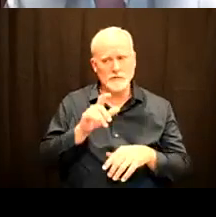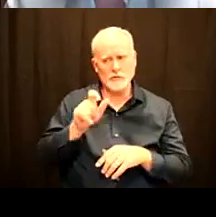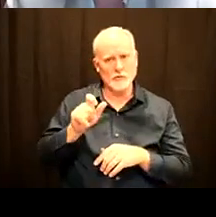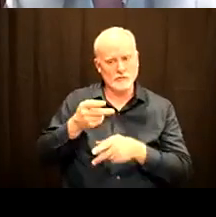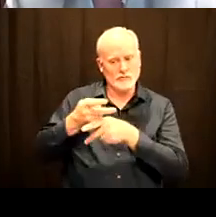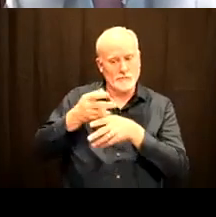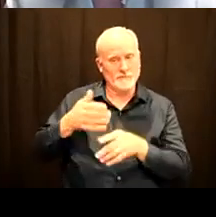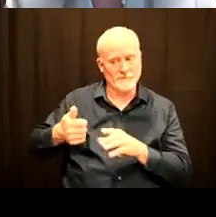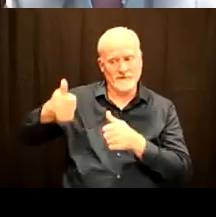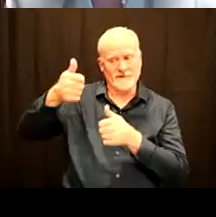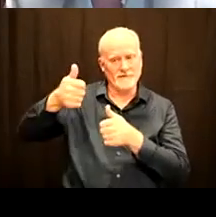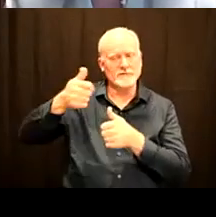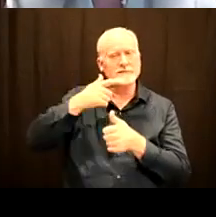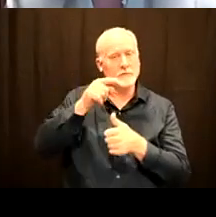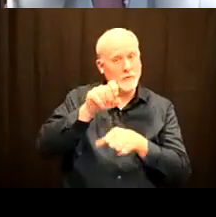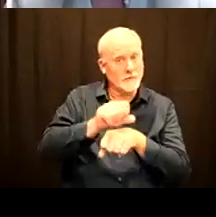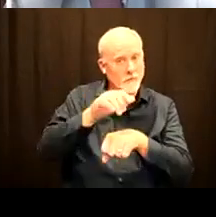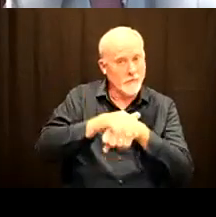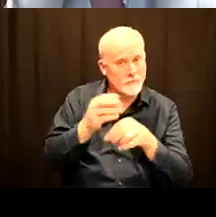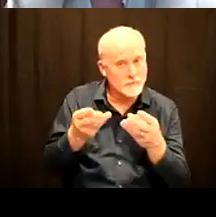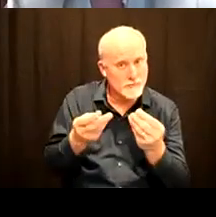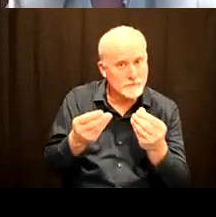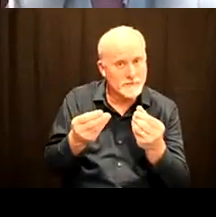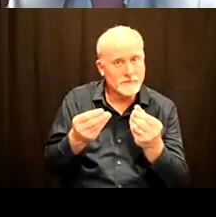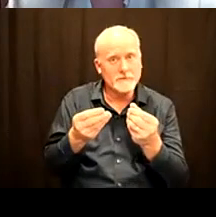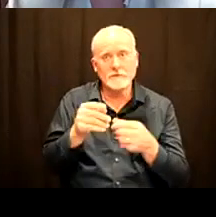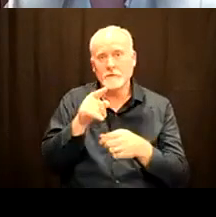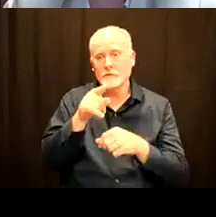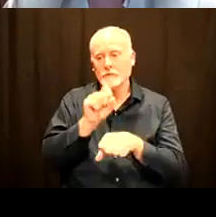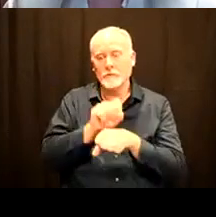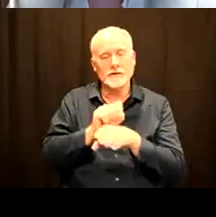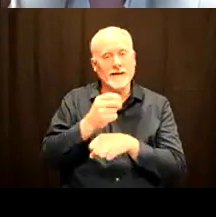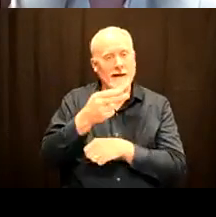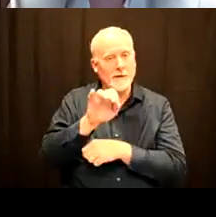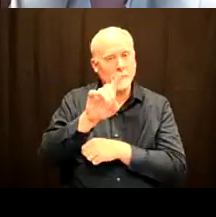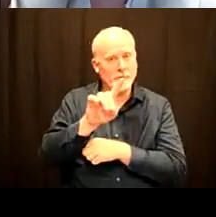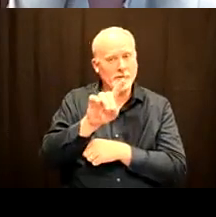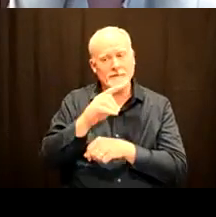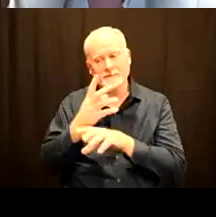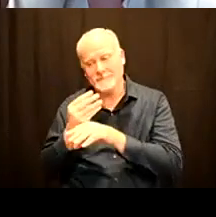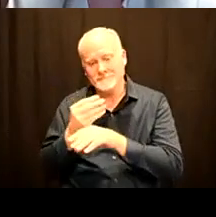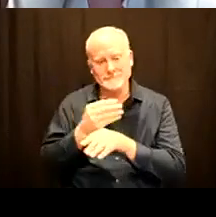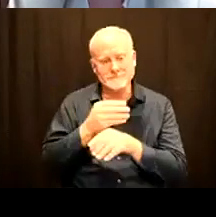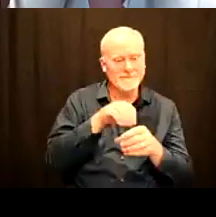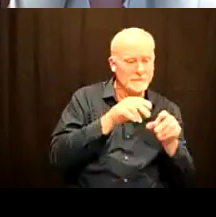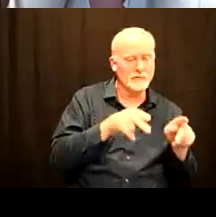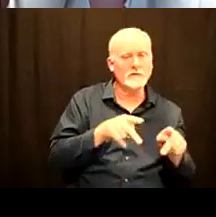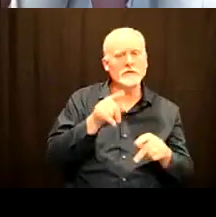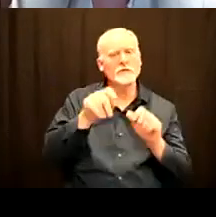as working on site or in a hybrid capacity the opportunity to test every other week remember that